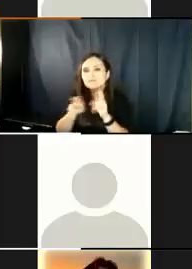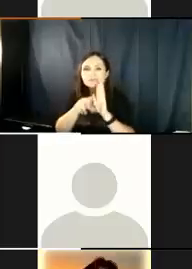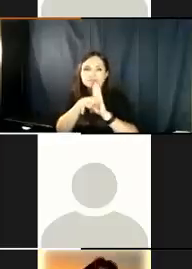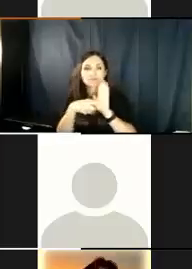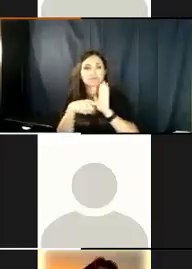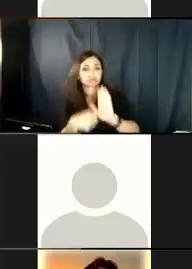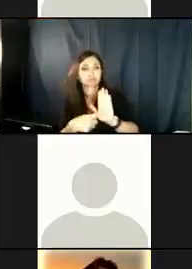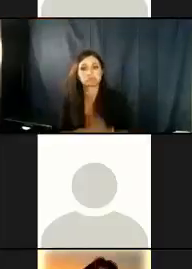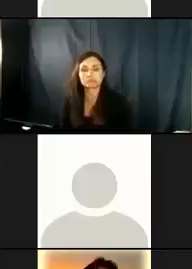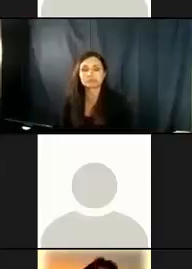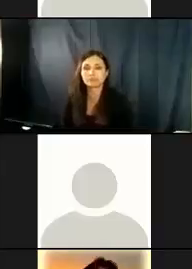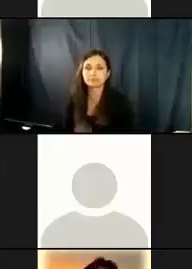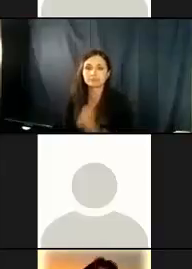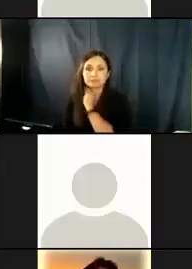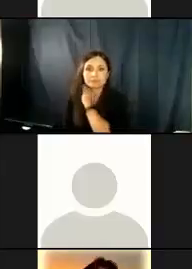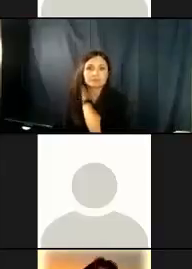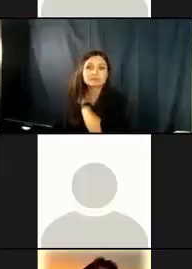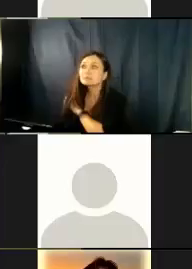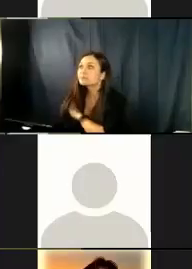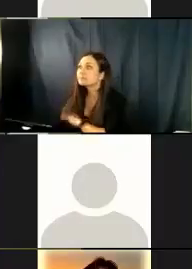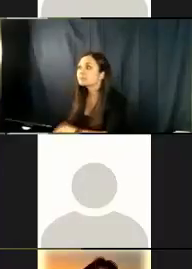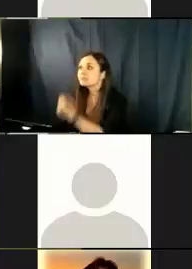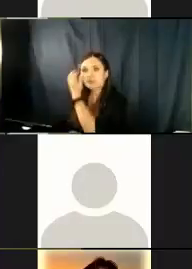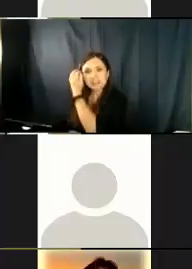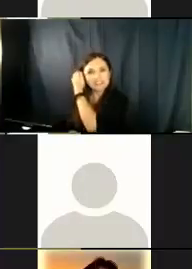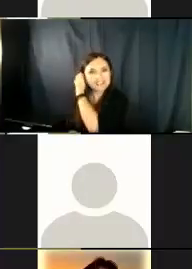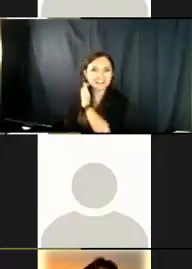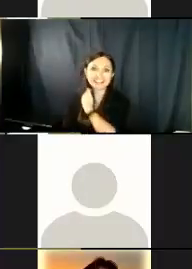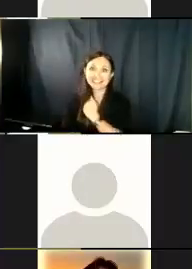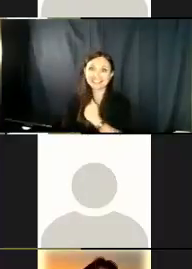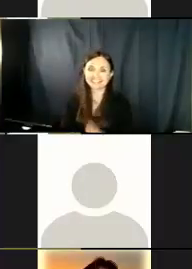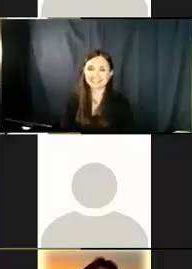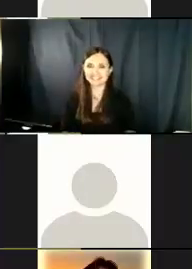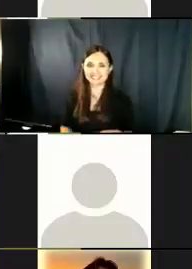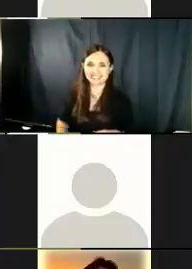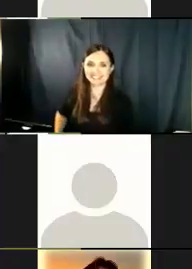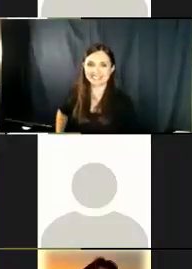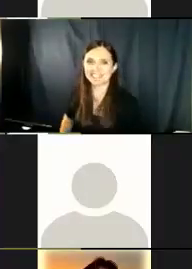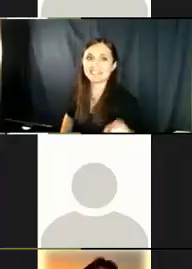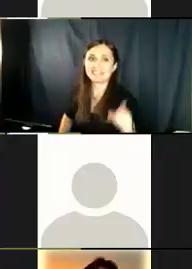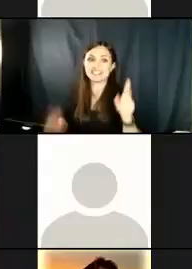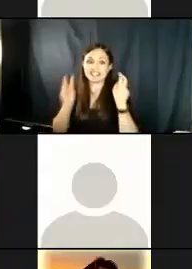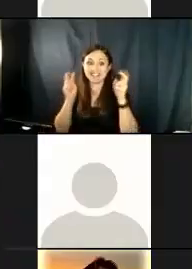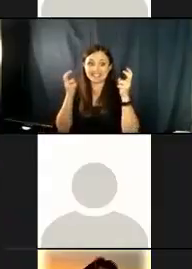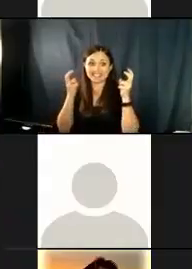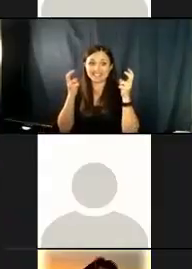Audio from video in presentation: and this one I have titled "Tree". Tell me what if stop you had the image receptor.